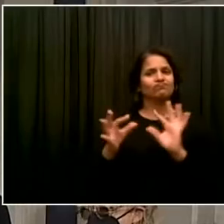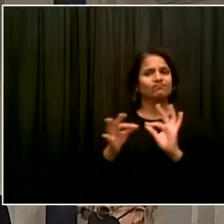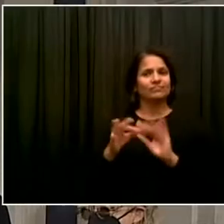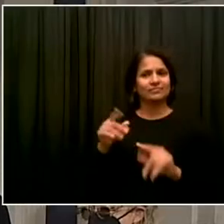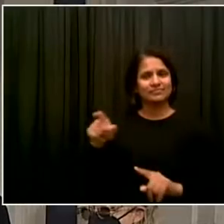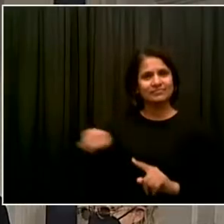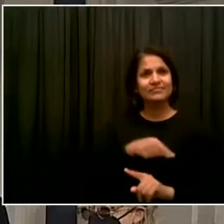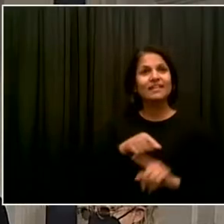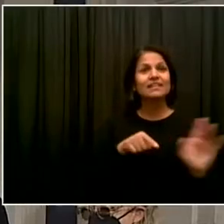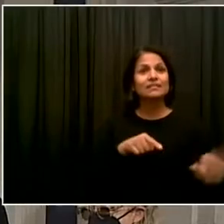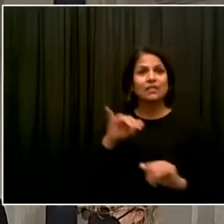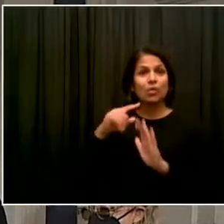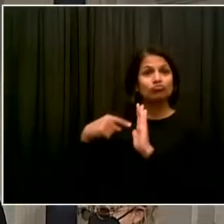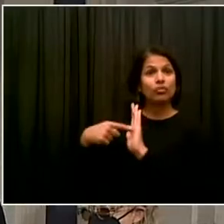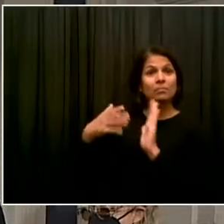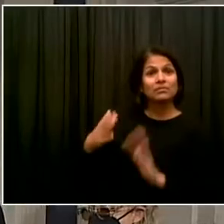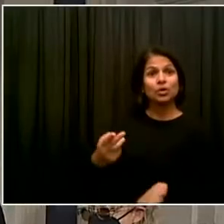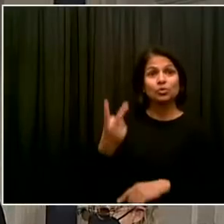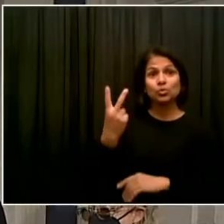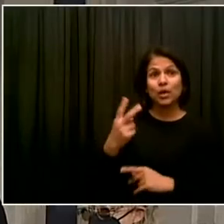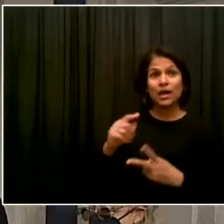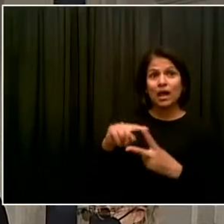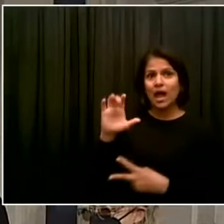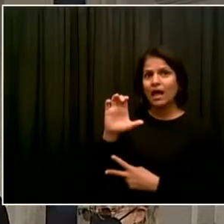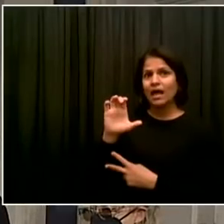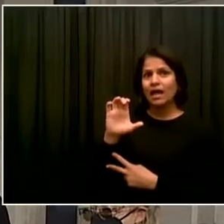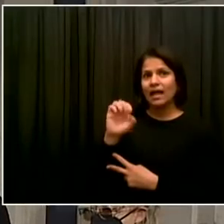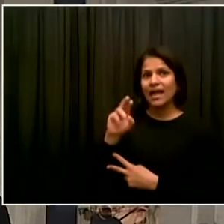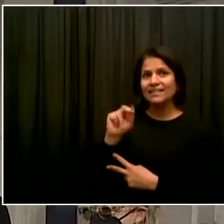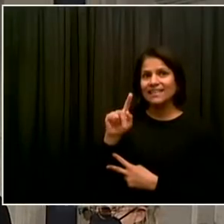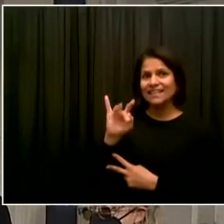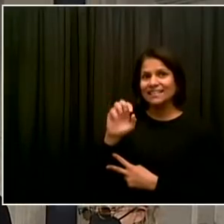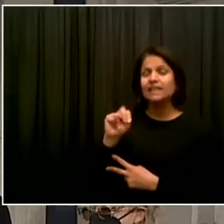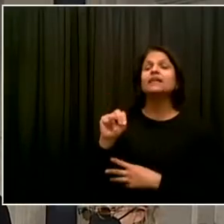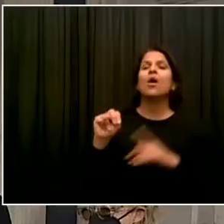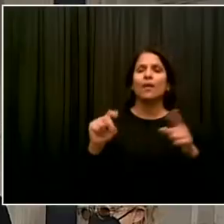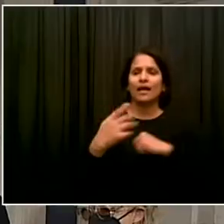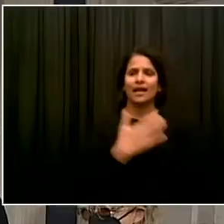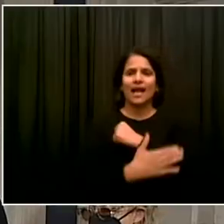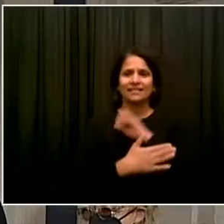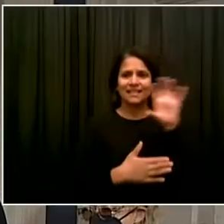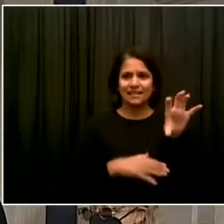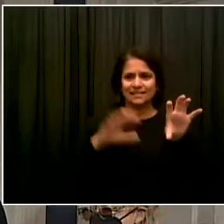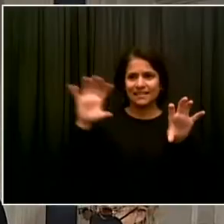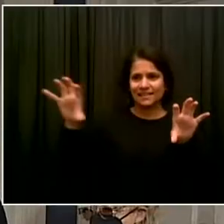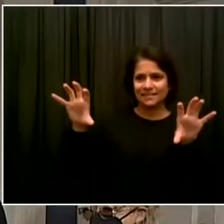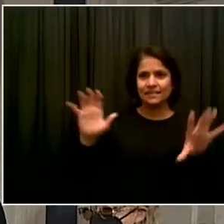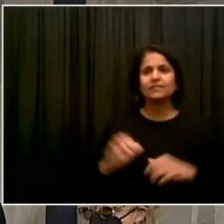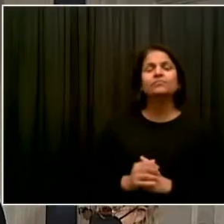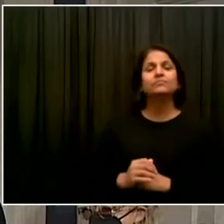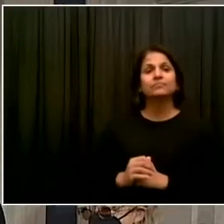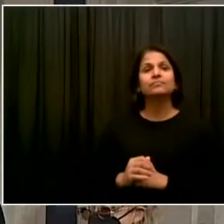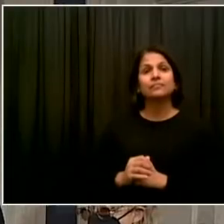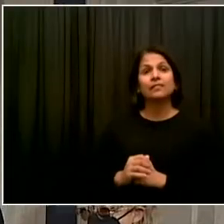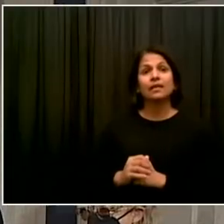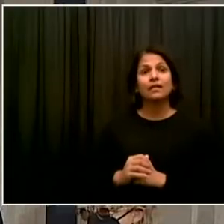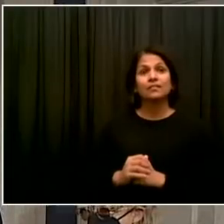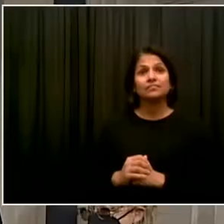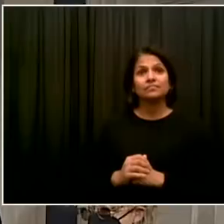BUDDY WHO HAVE JOINED US AND WHO ARE FABULOUS. THEY